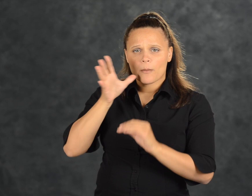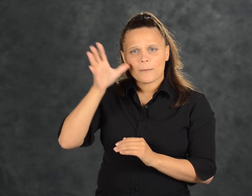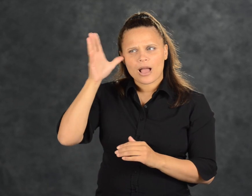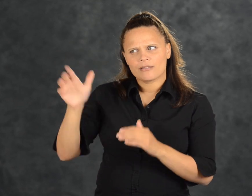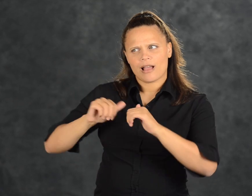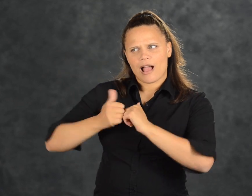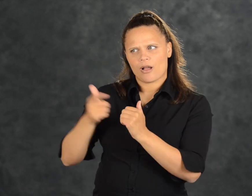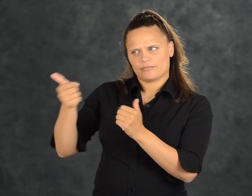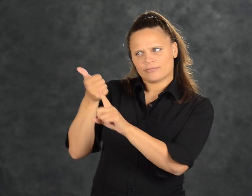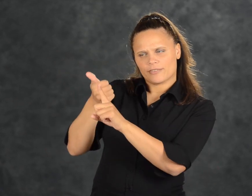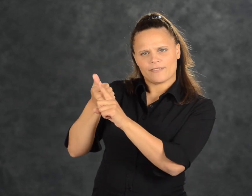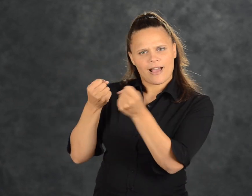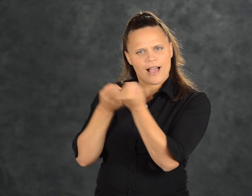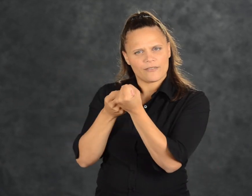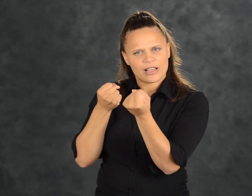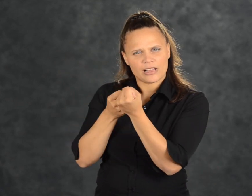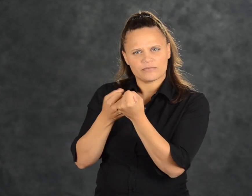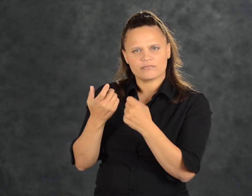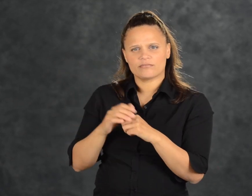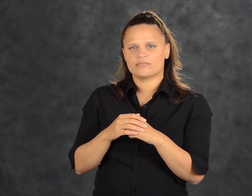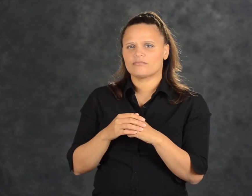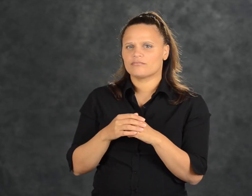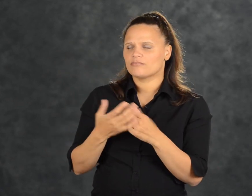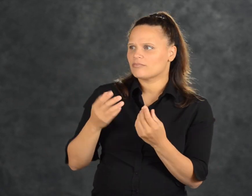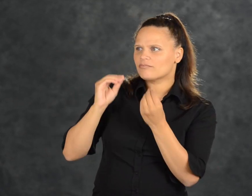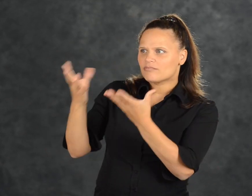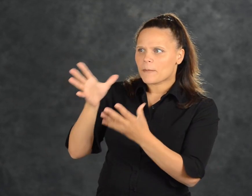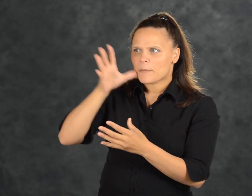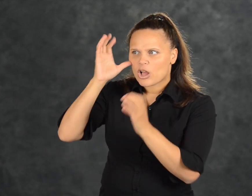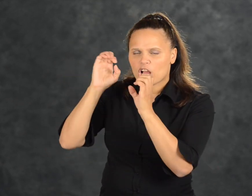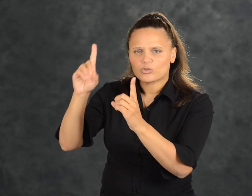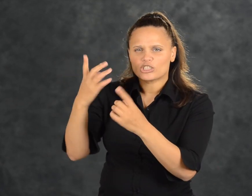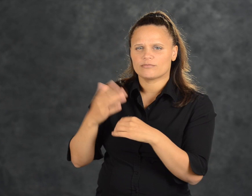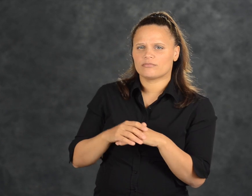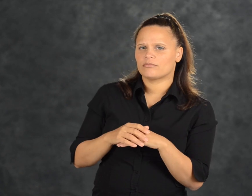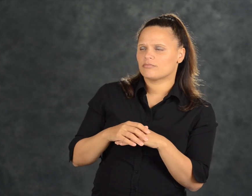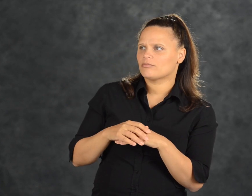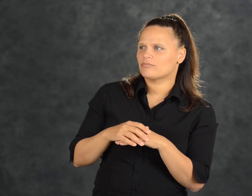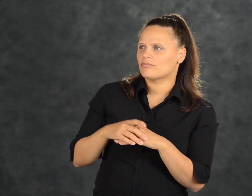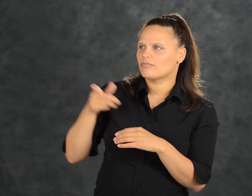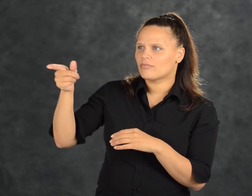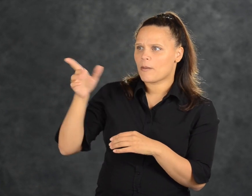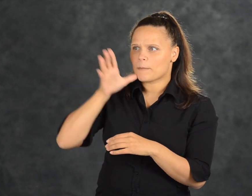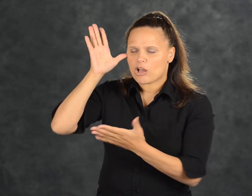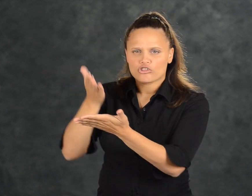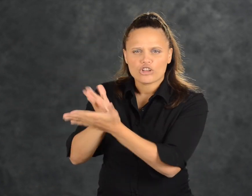Educating parents about a number of subjects, including: how to best advocate for their own children’s needs, about their and their child’s rights,